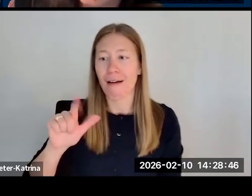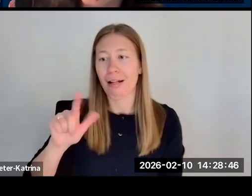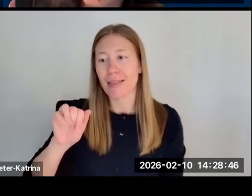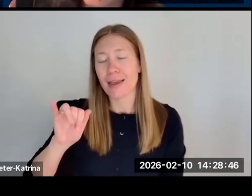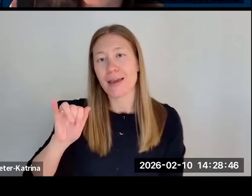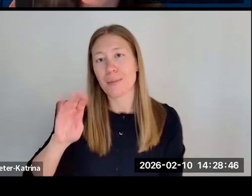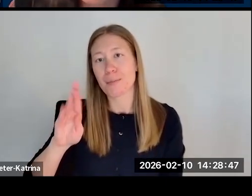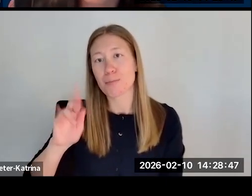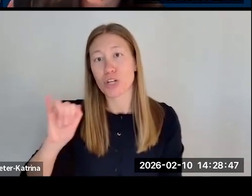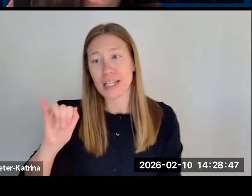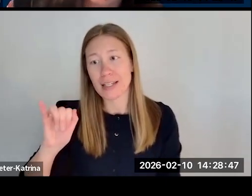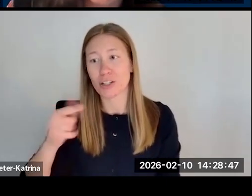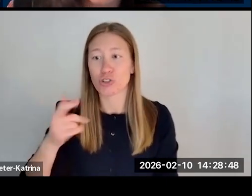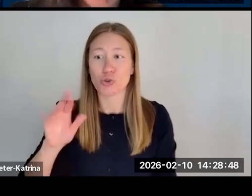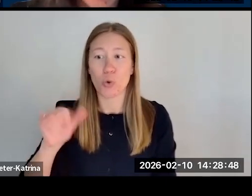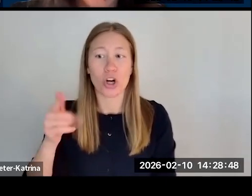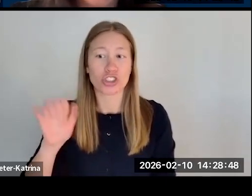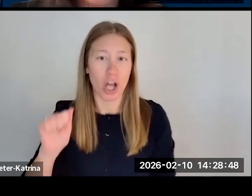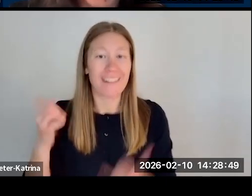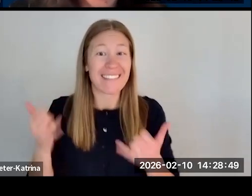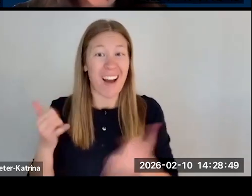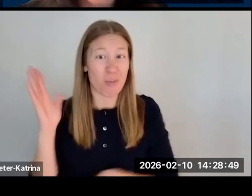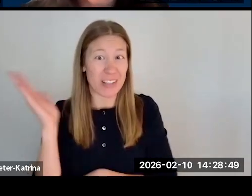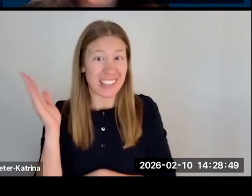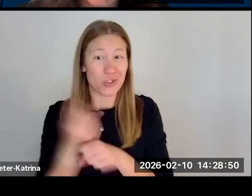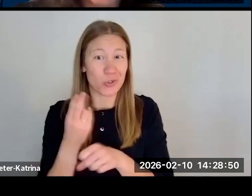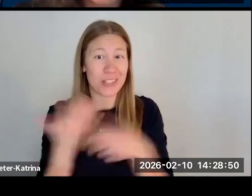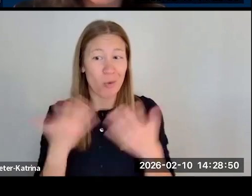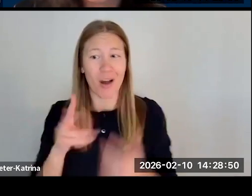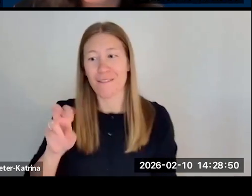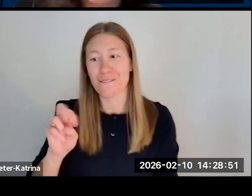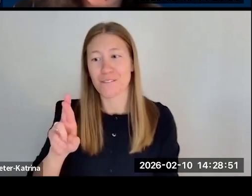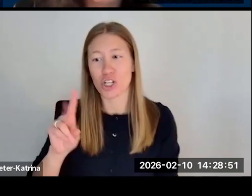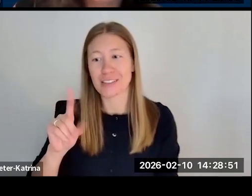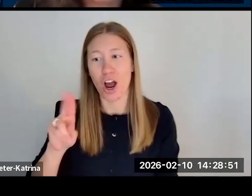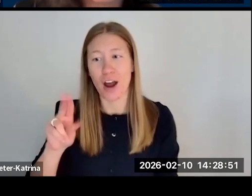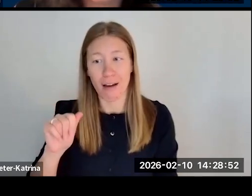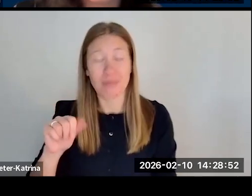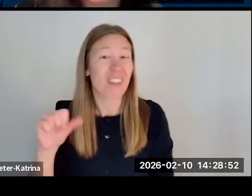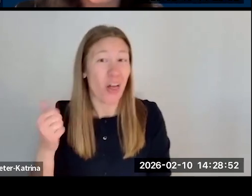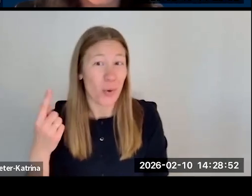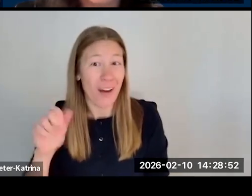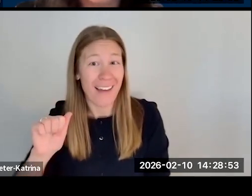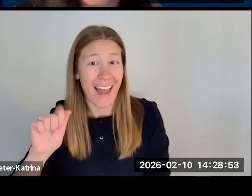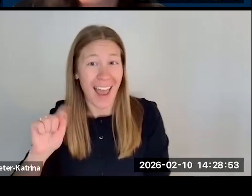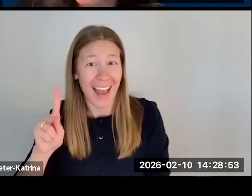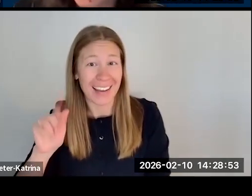This presentation uses Verdana. The Atkinson hyper legible font was actually designed